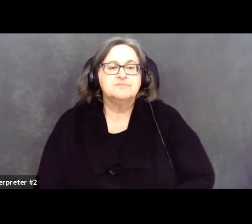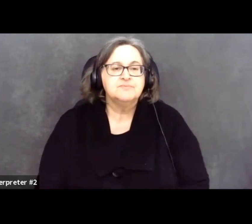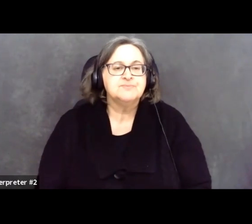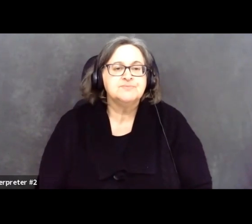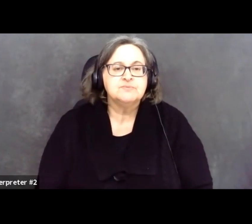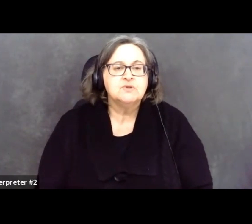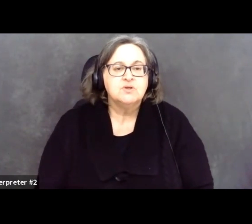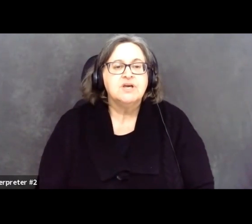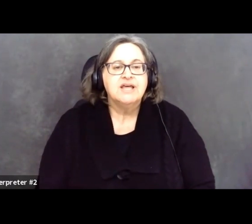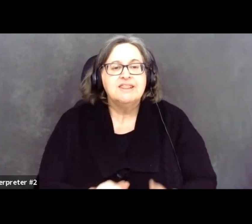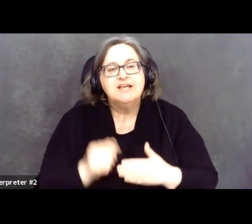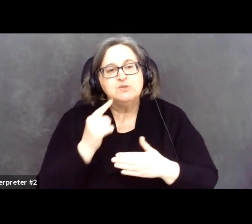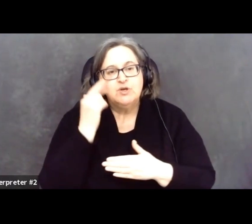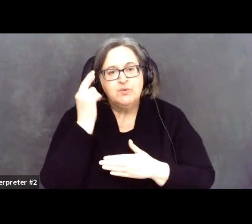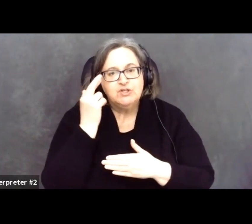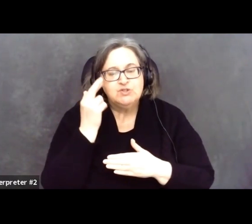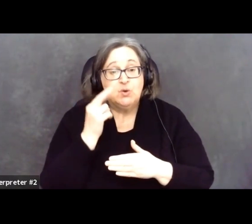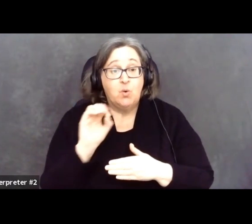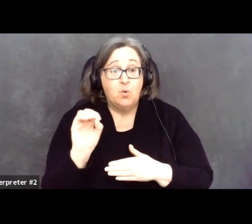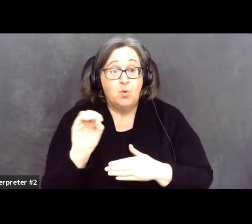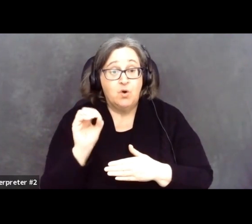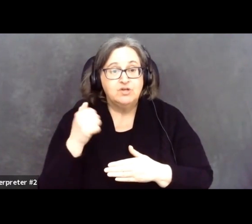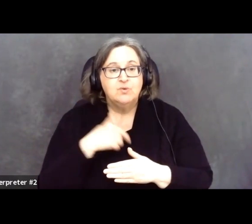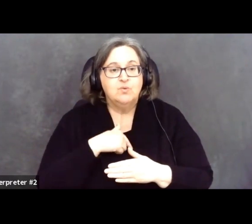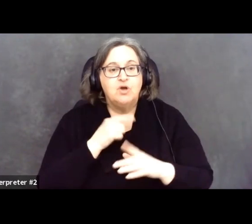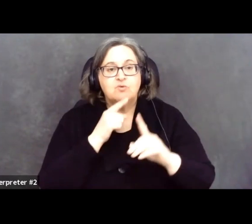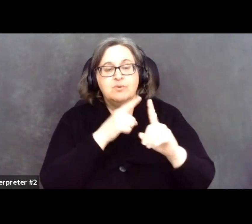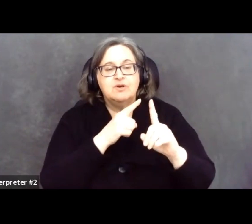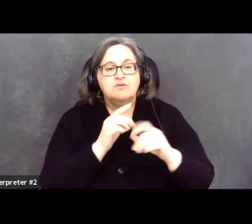That's one of the reasons why in Oregon, we moved to the credible history eligibility